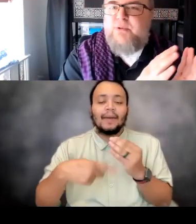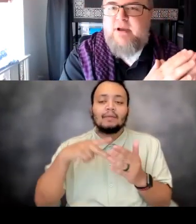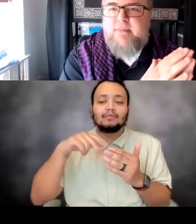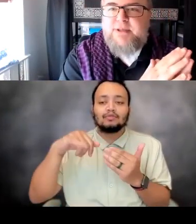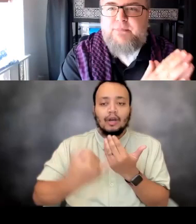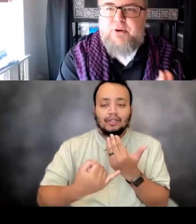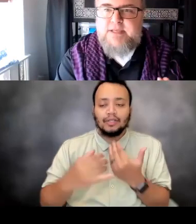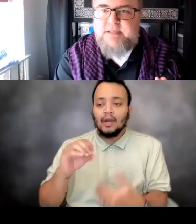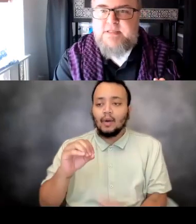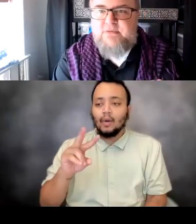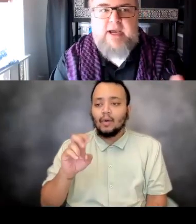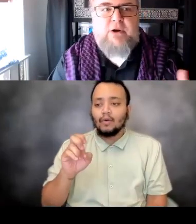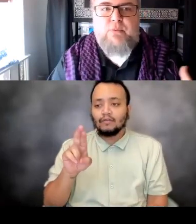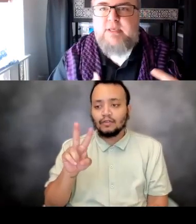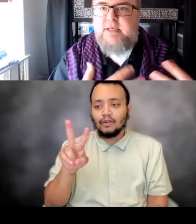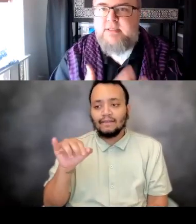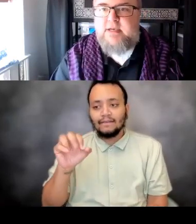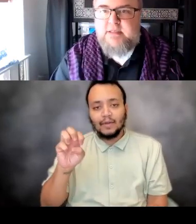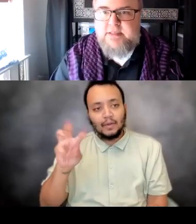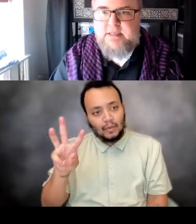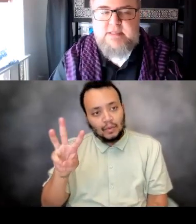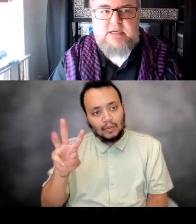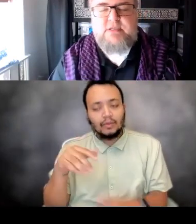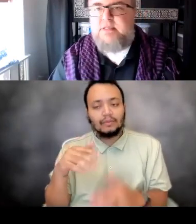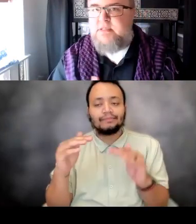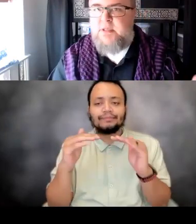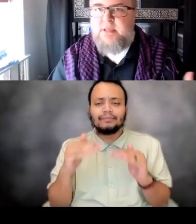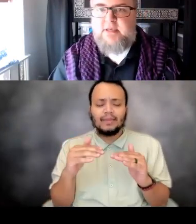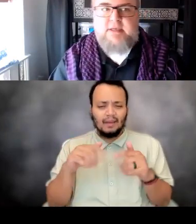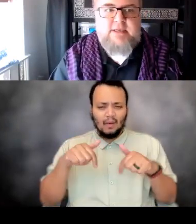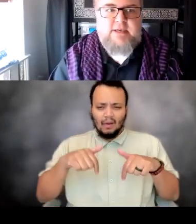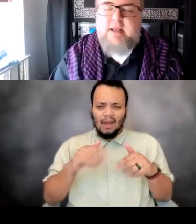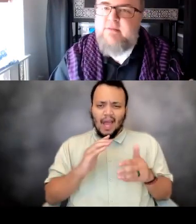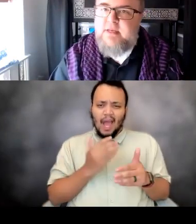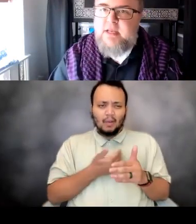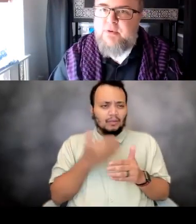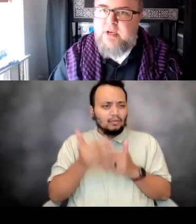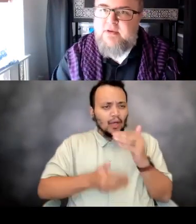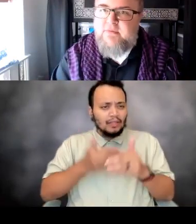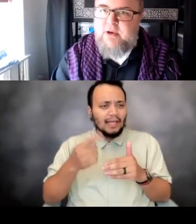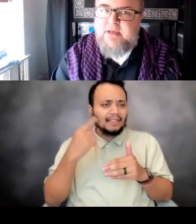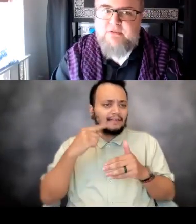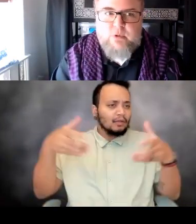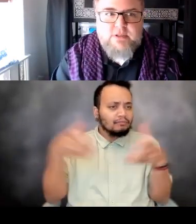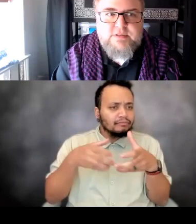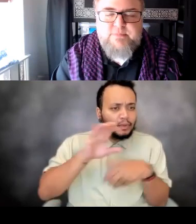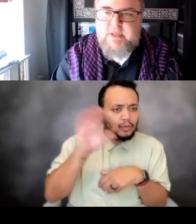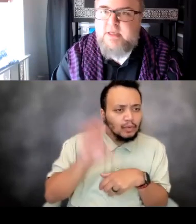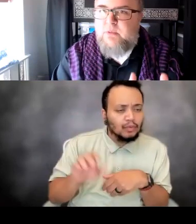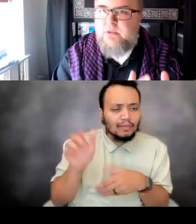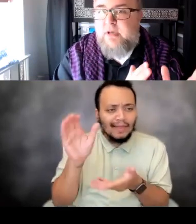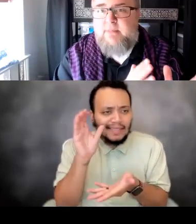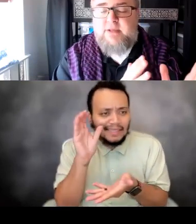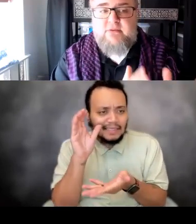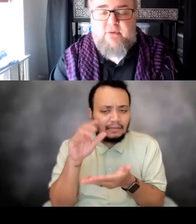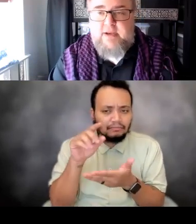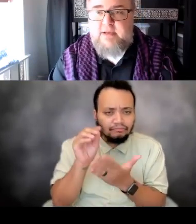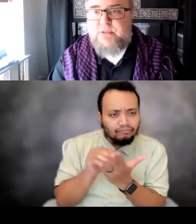we'll talk about the process of how we conducted listening sessions and some of the, kind of the nitty-gritty of how things worked. We'll talk about the findings,